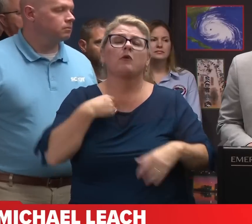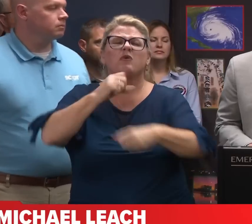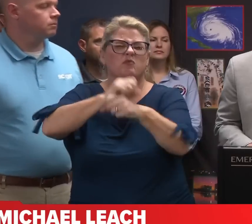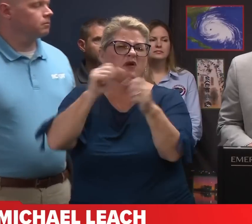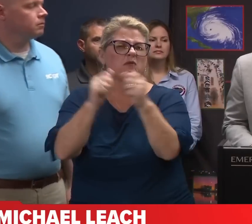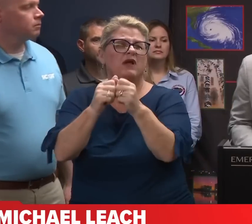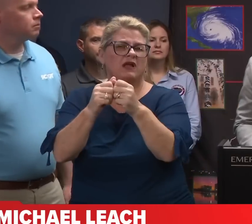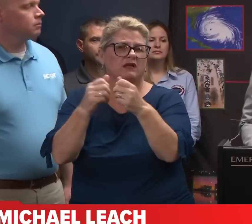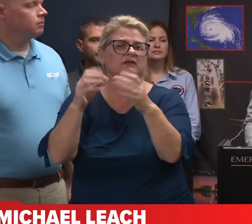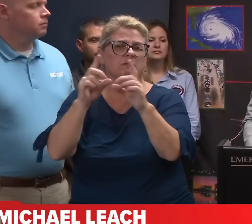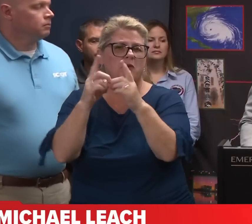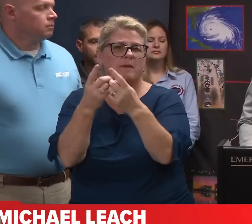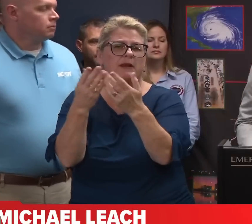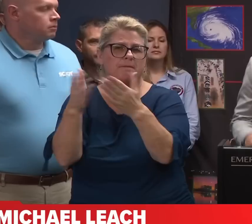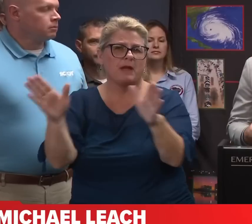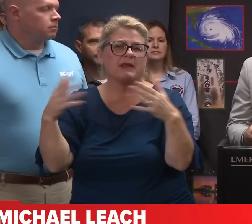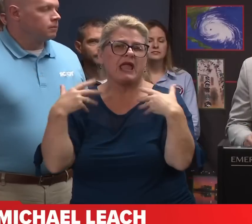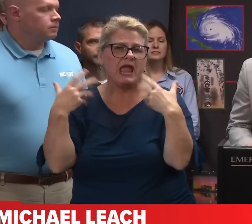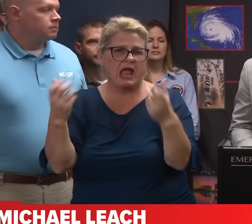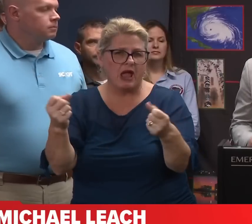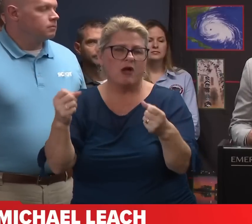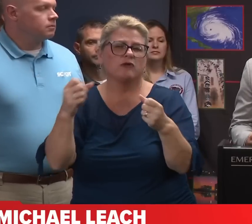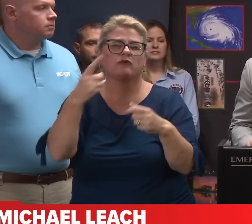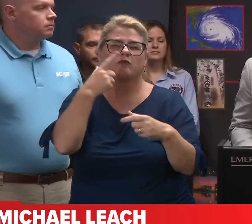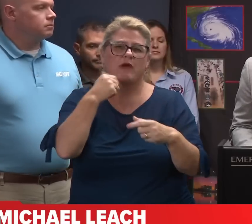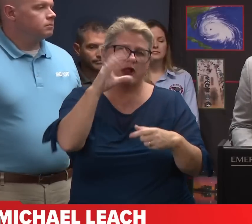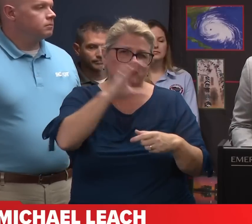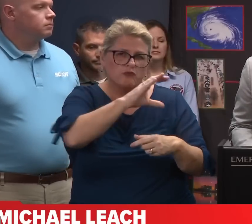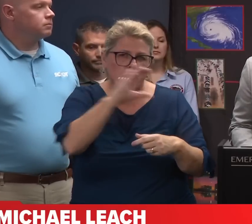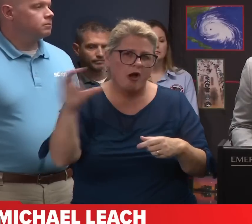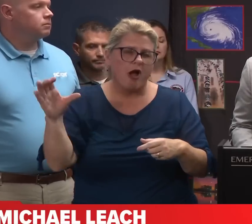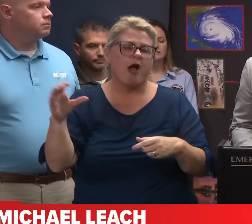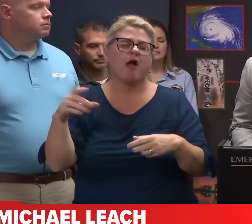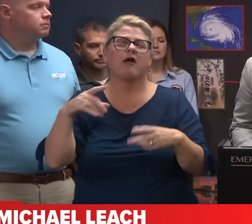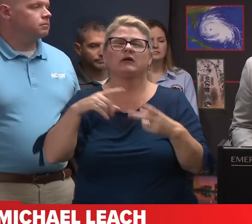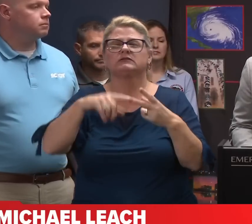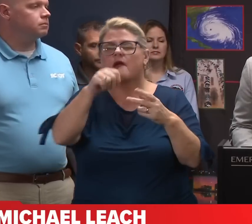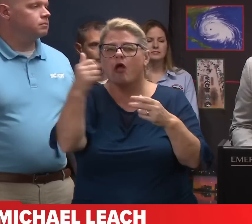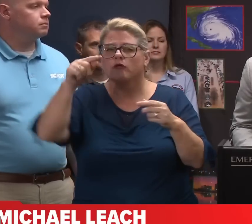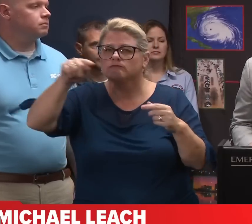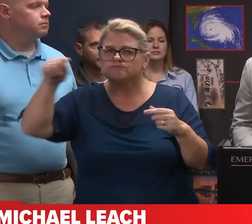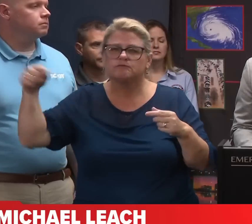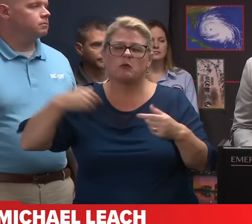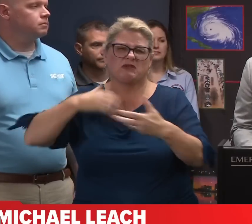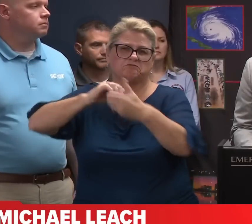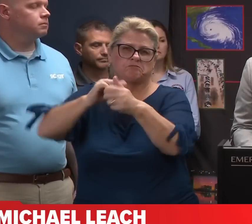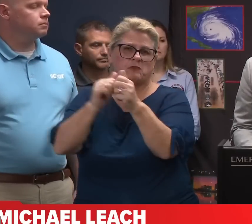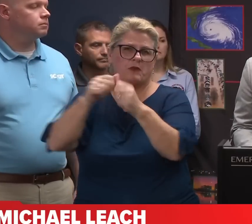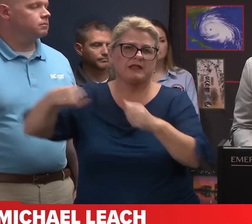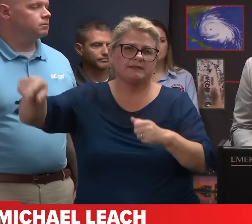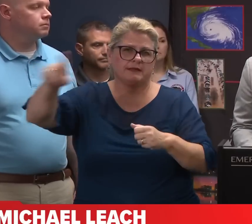with operation of these sites with Red Cross and, and a few other organizations. Uh, and we continue to work on